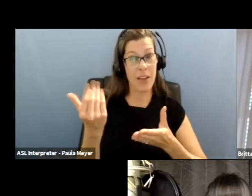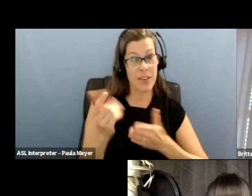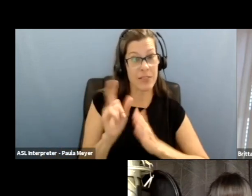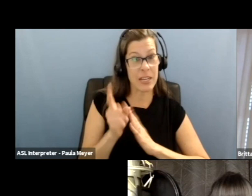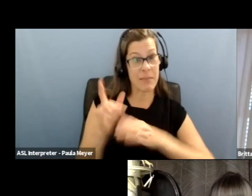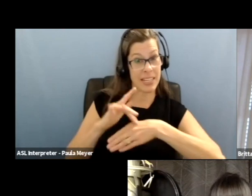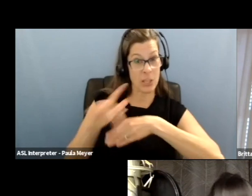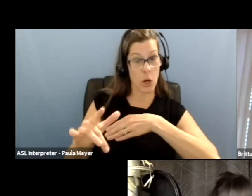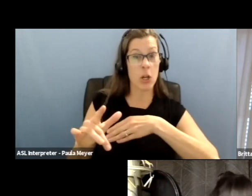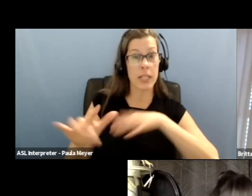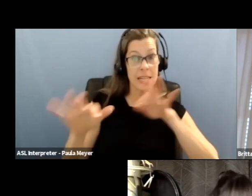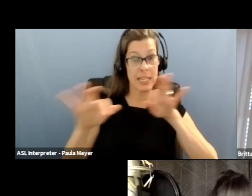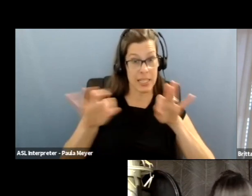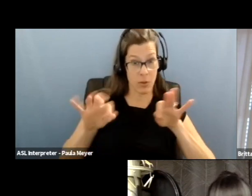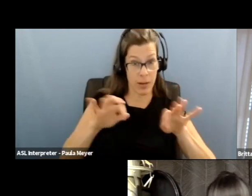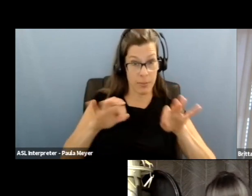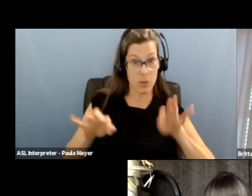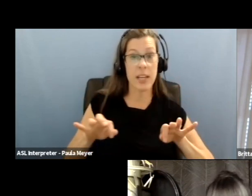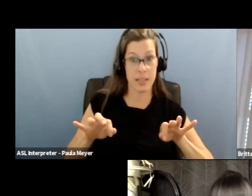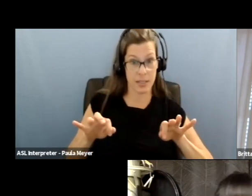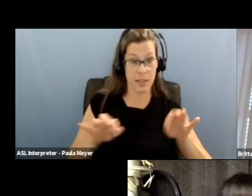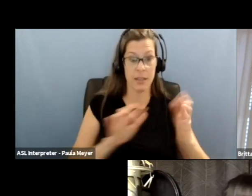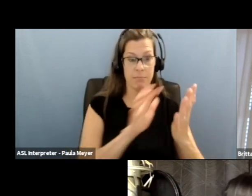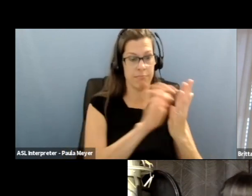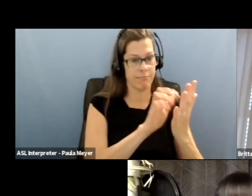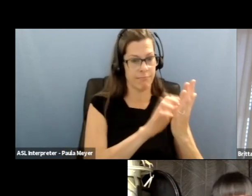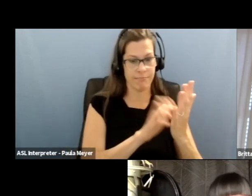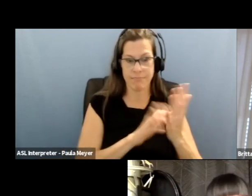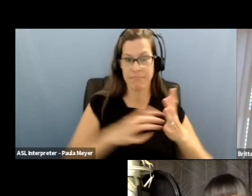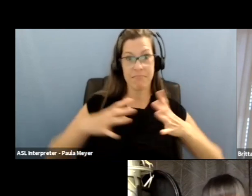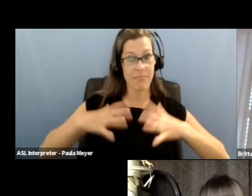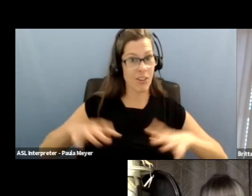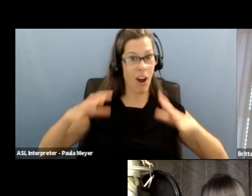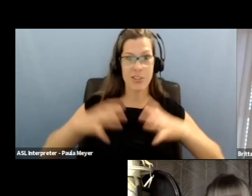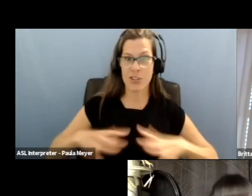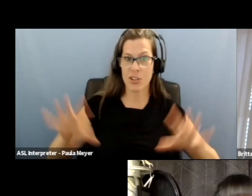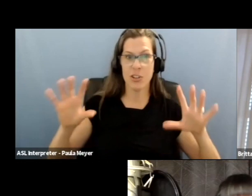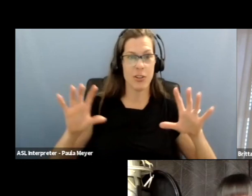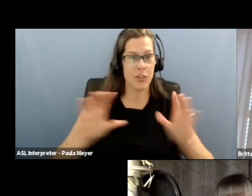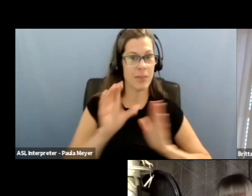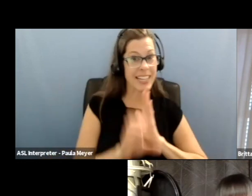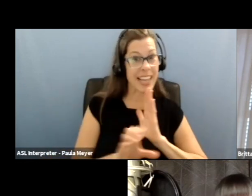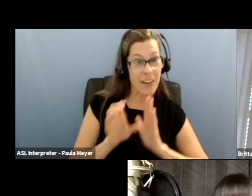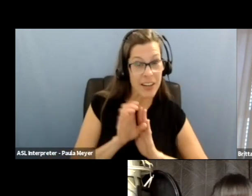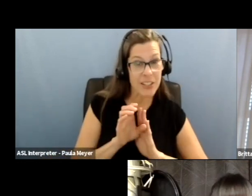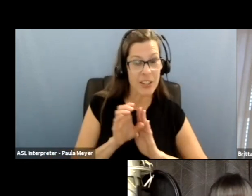descriptions of these are the costumes, the characters, here's their settings. If you're going to be using shorthand.